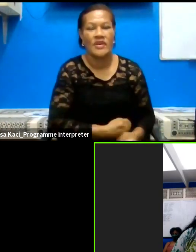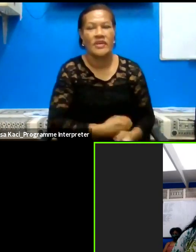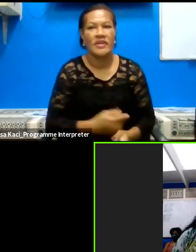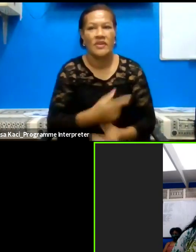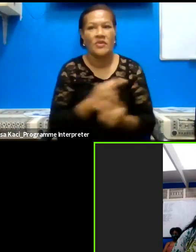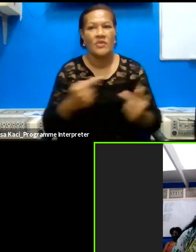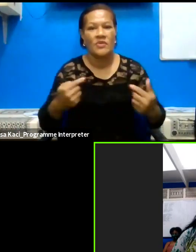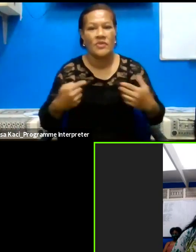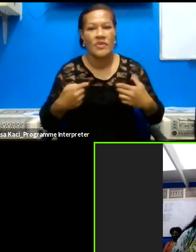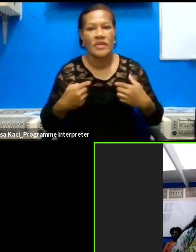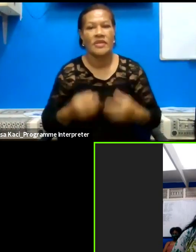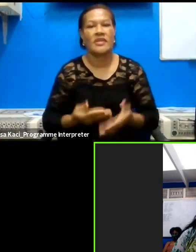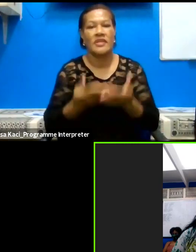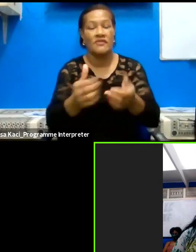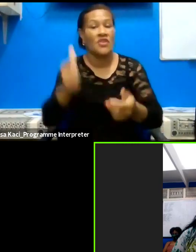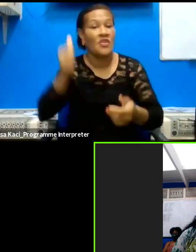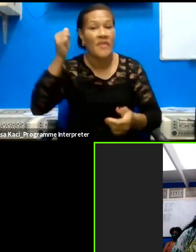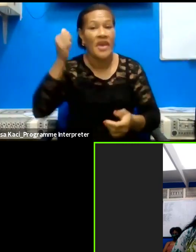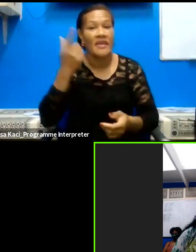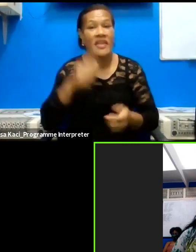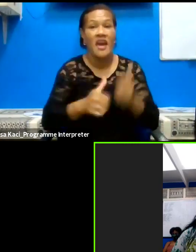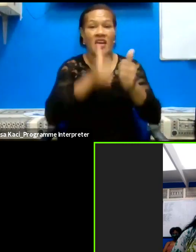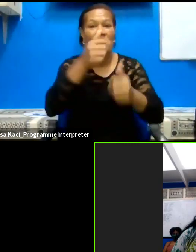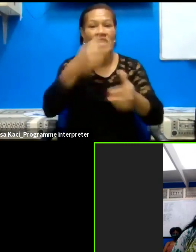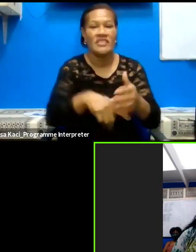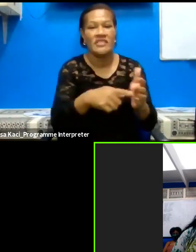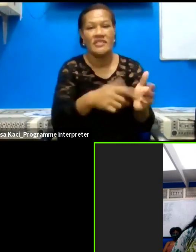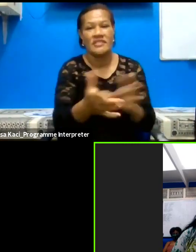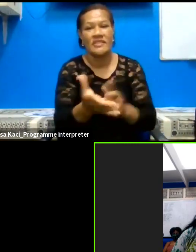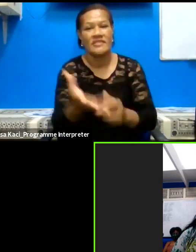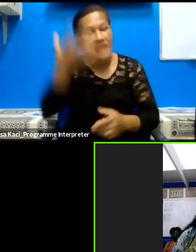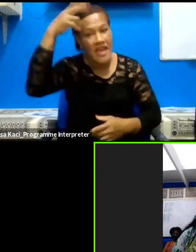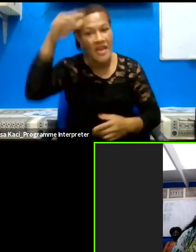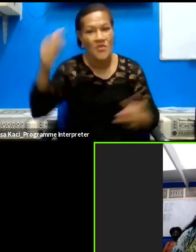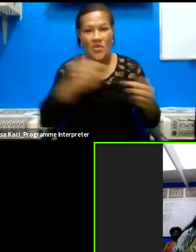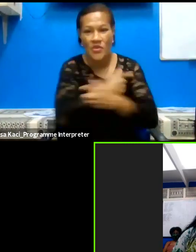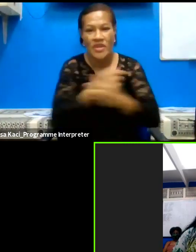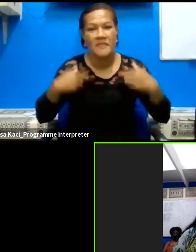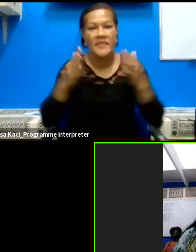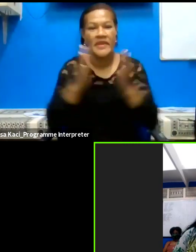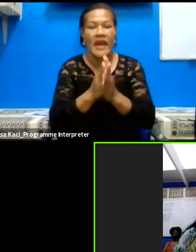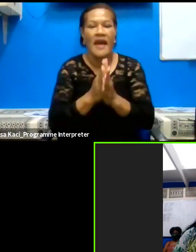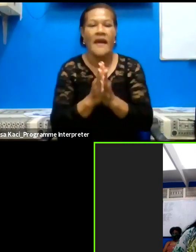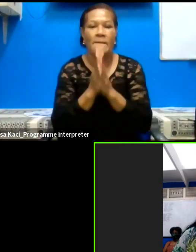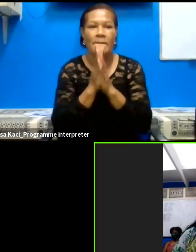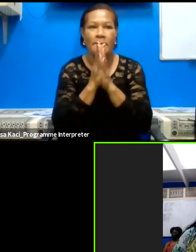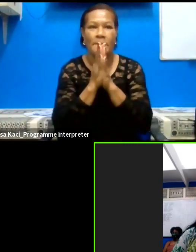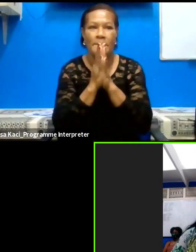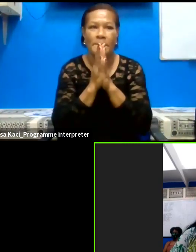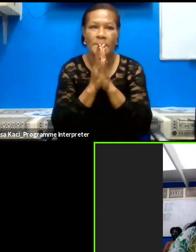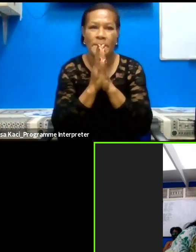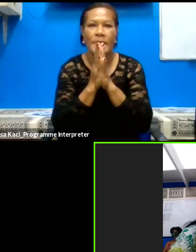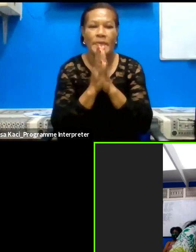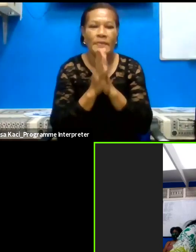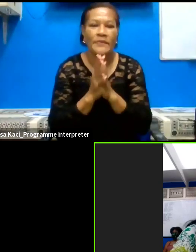video with regards the